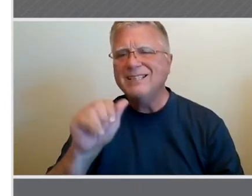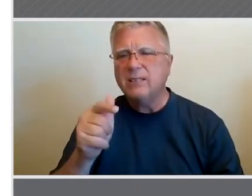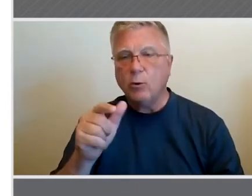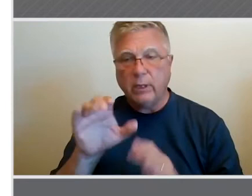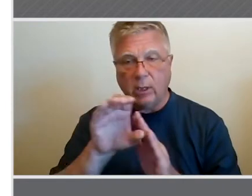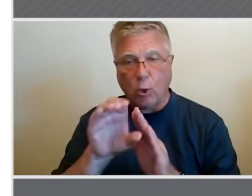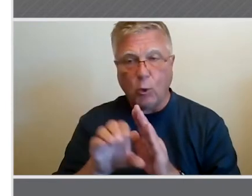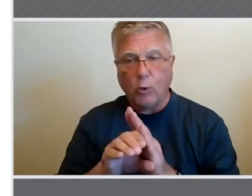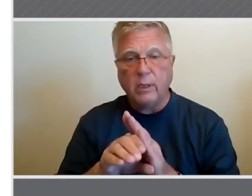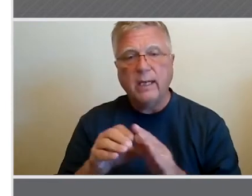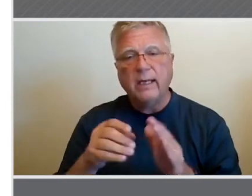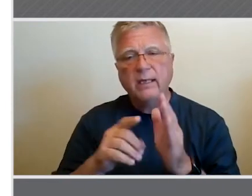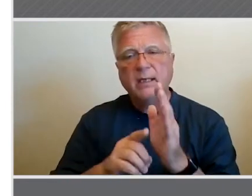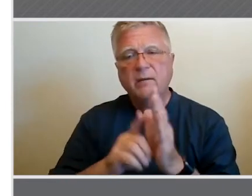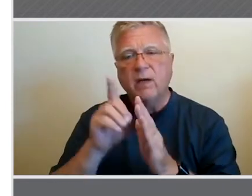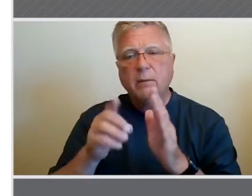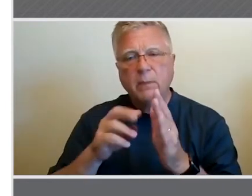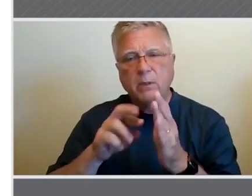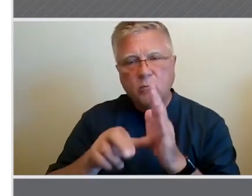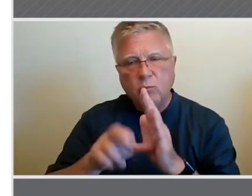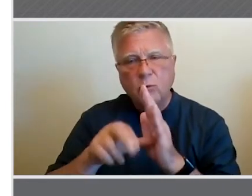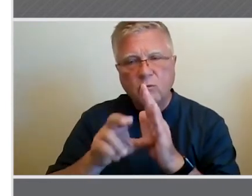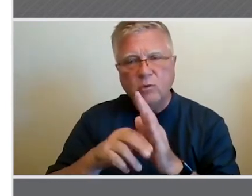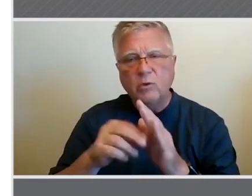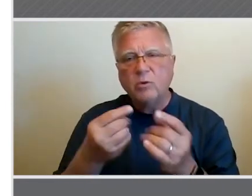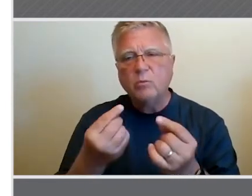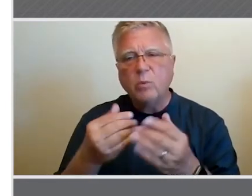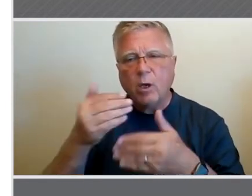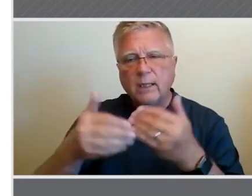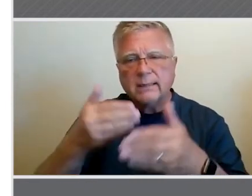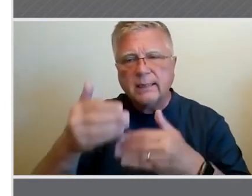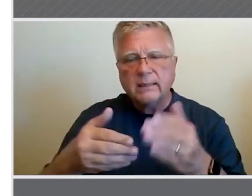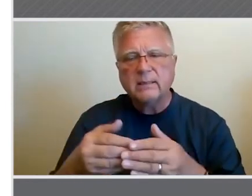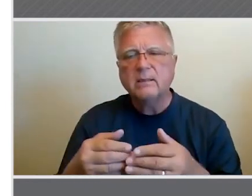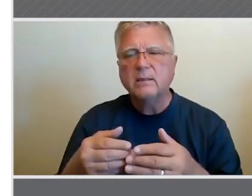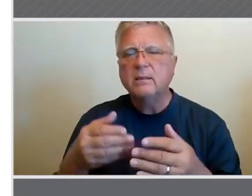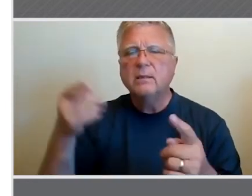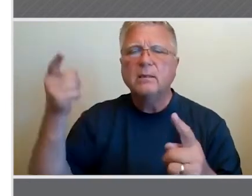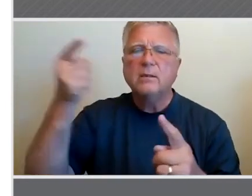review process, you know, ultimately what we want to create is an equitable